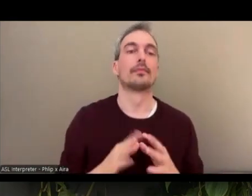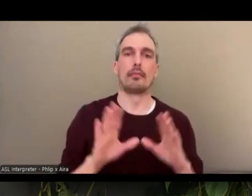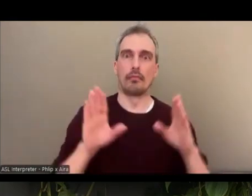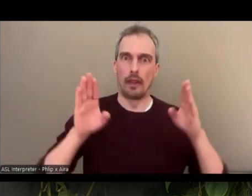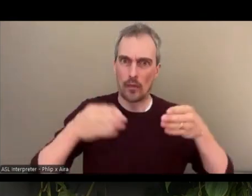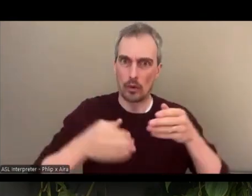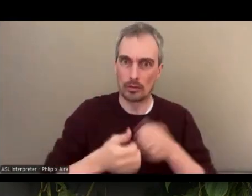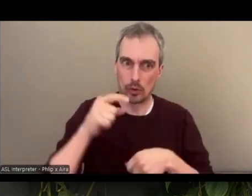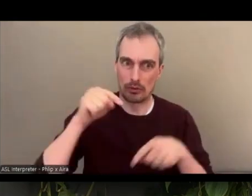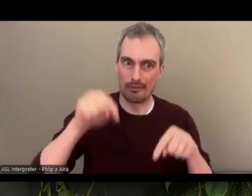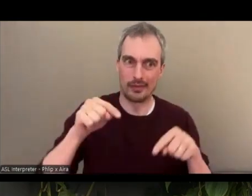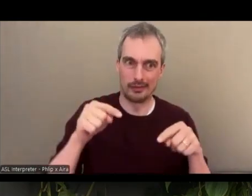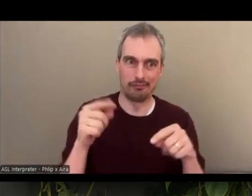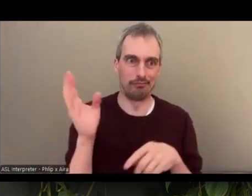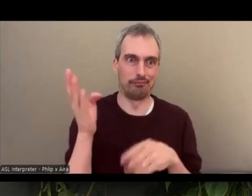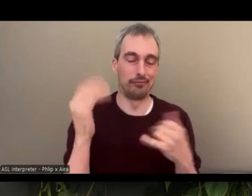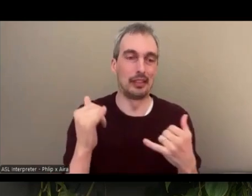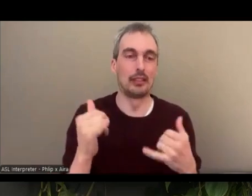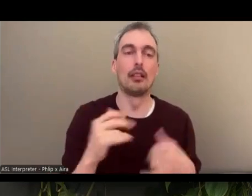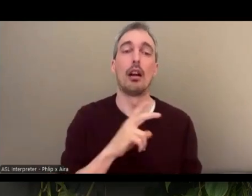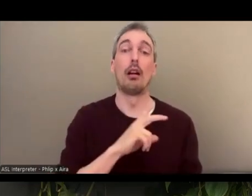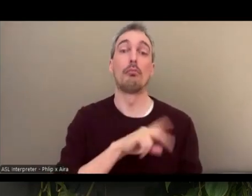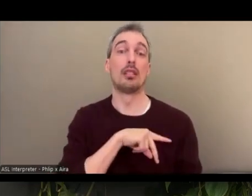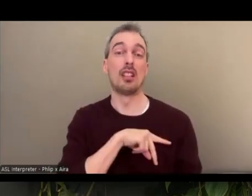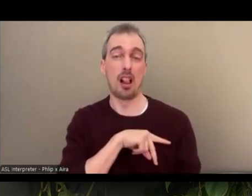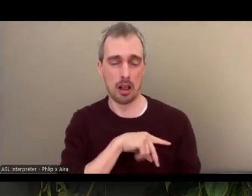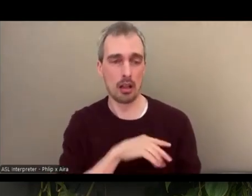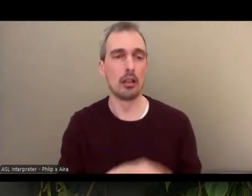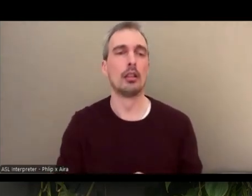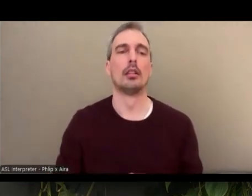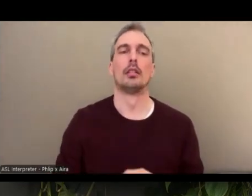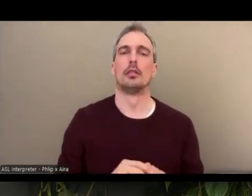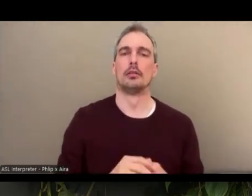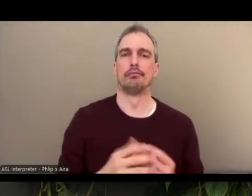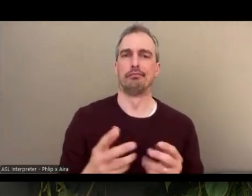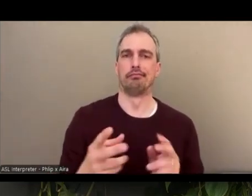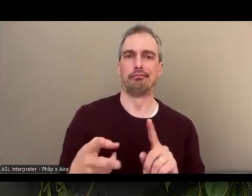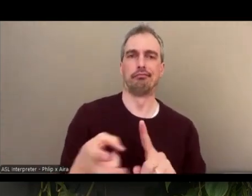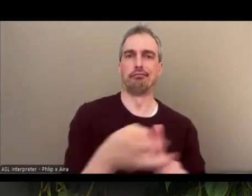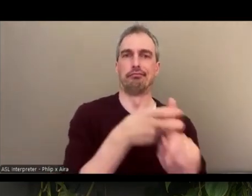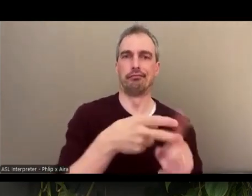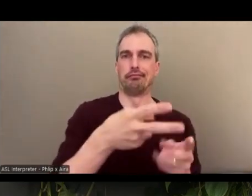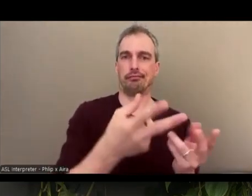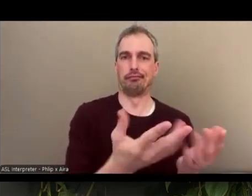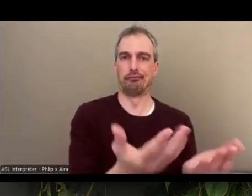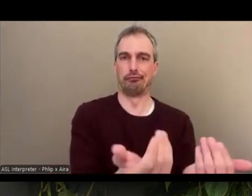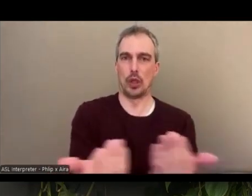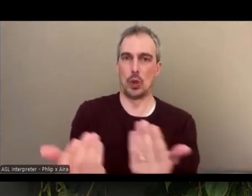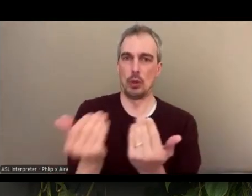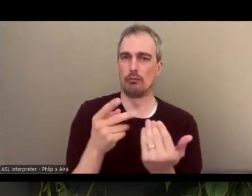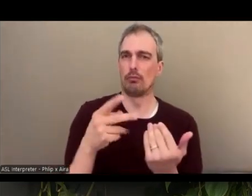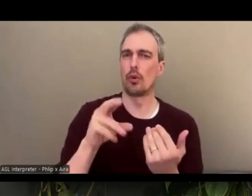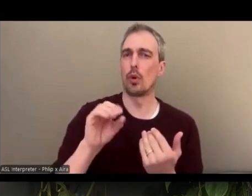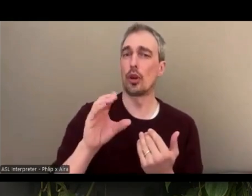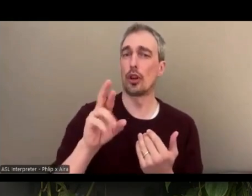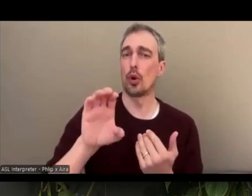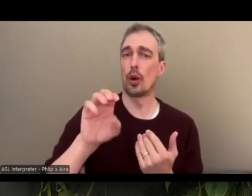Personnel, procurement, and culture. So you see it covers a lot more than just technology. And this is true of all the models.